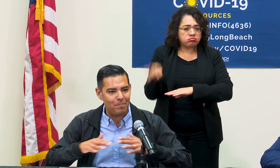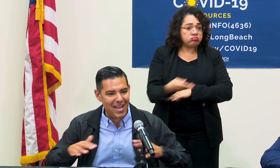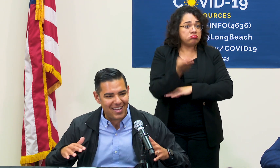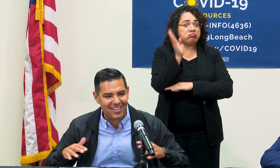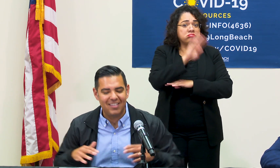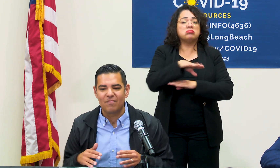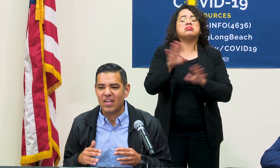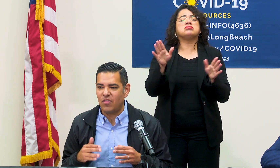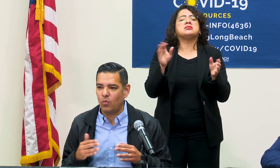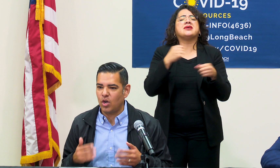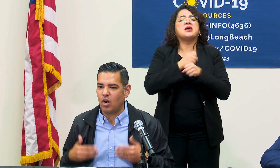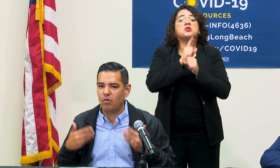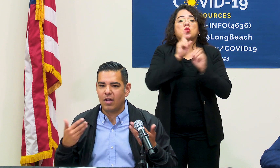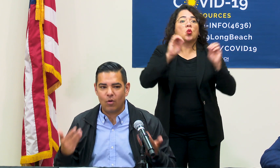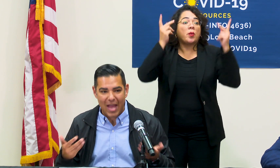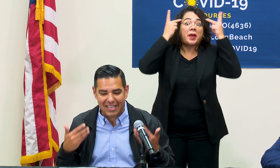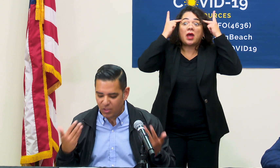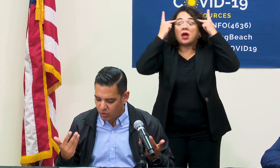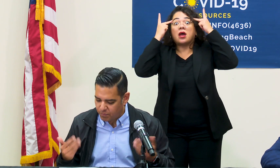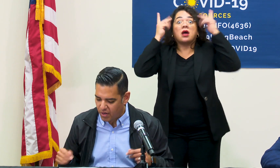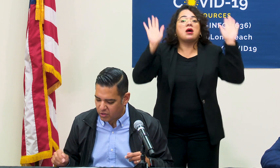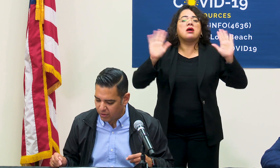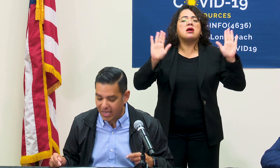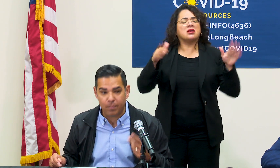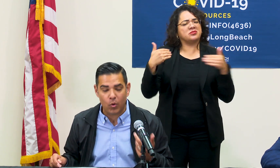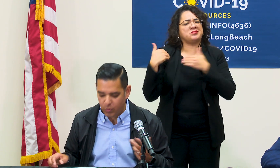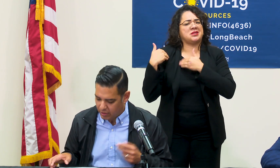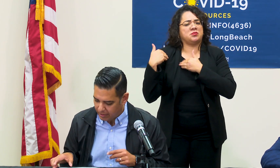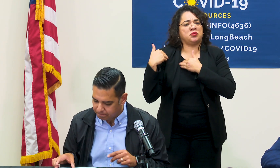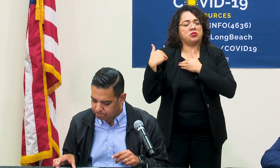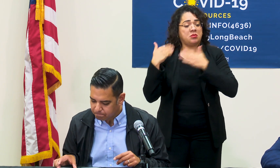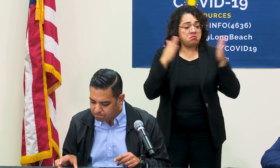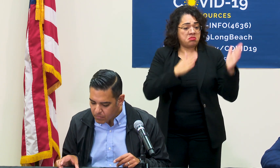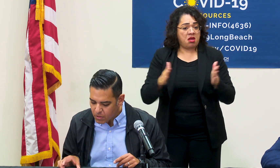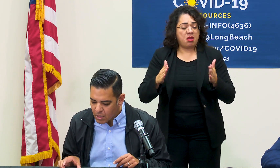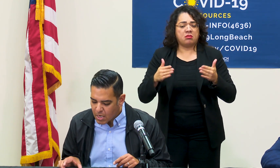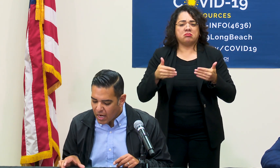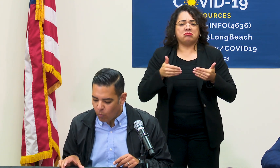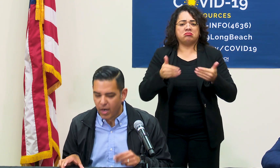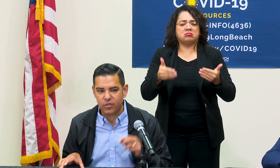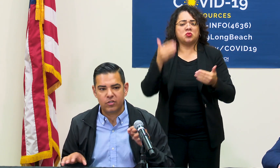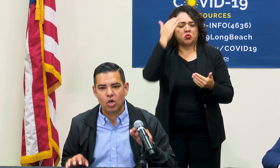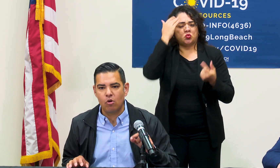panic and that we are acting responsibly and appropriately. I want to just go over